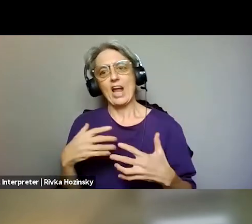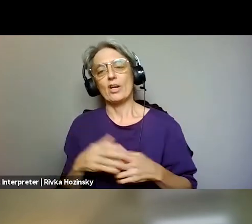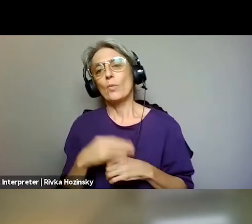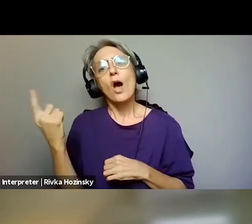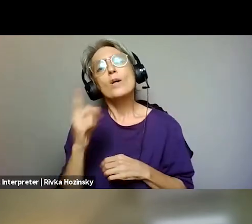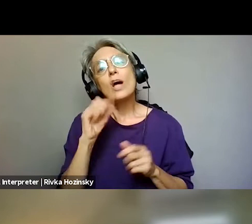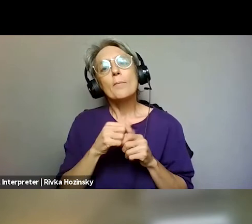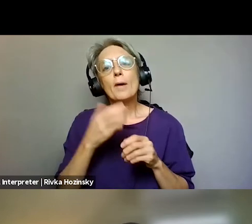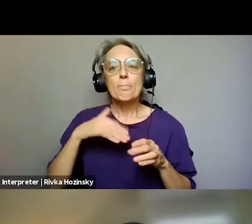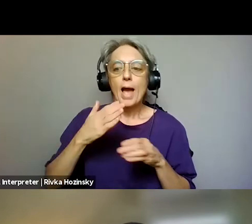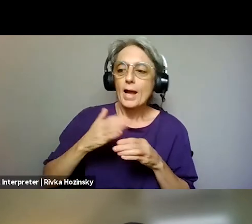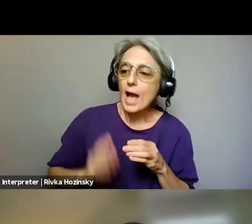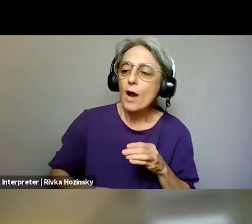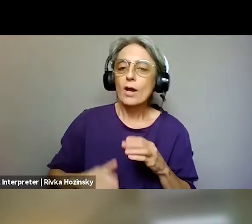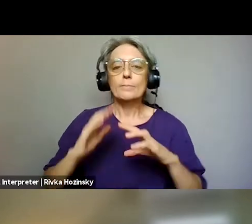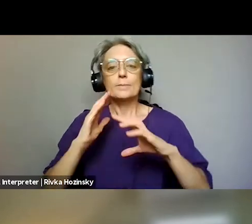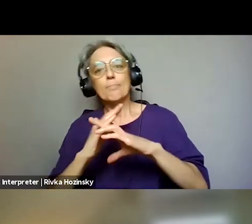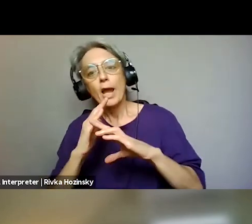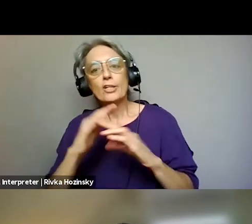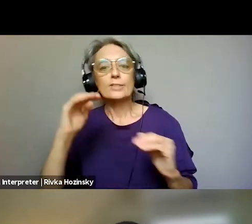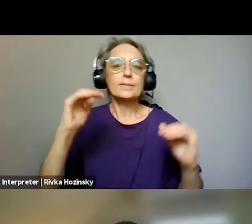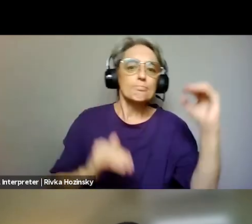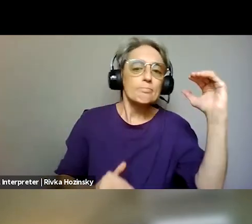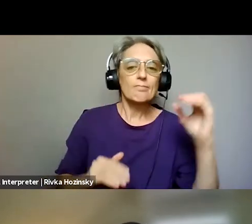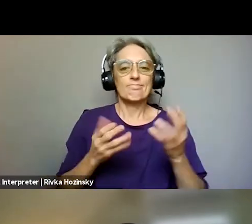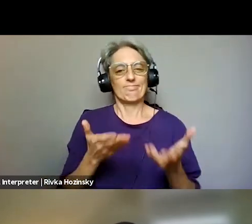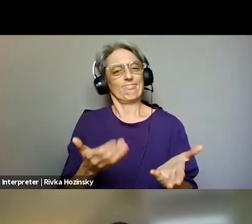barriers and disparities and they exist, they very clearly exist and they very definitely